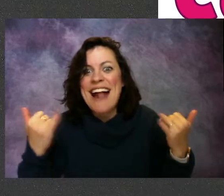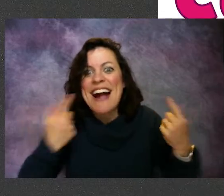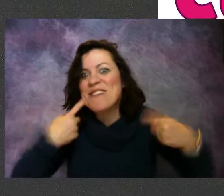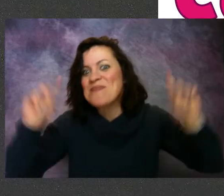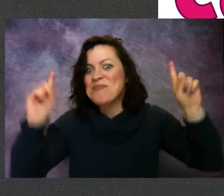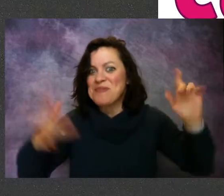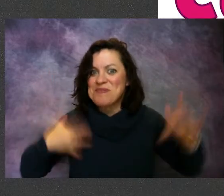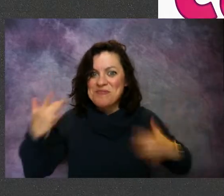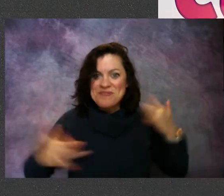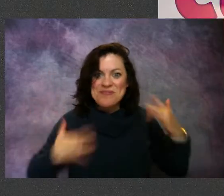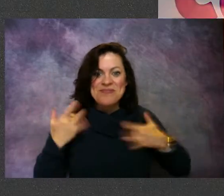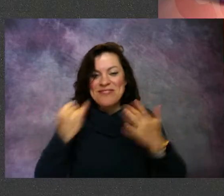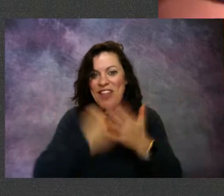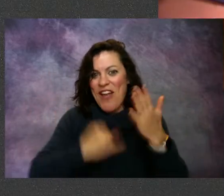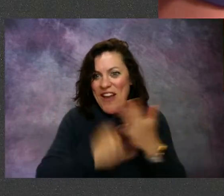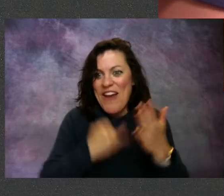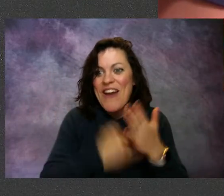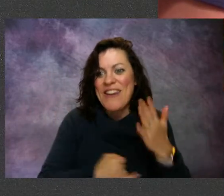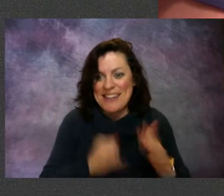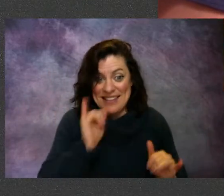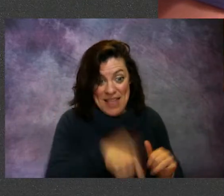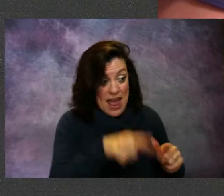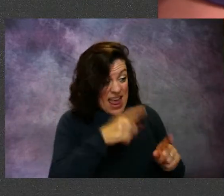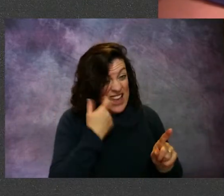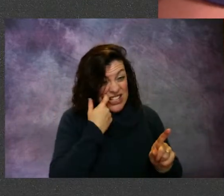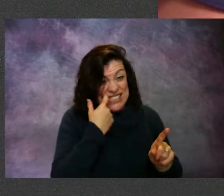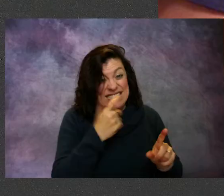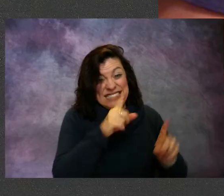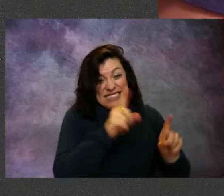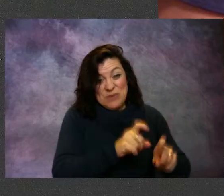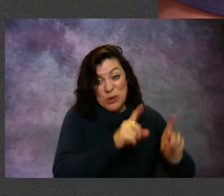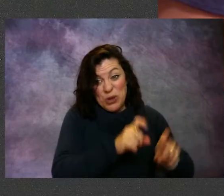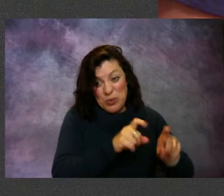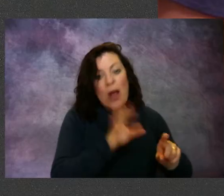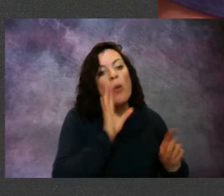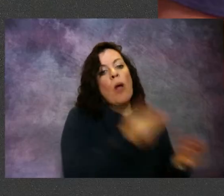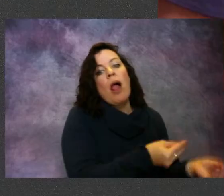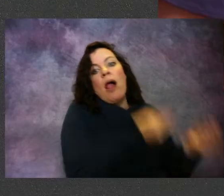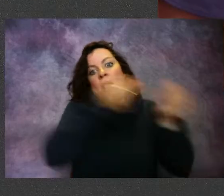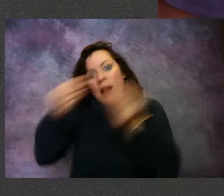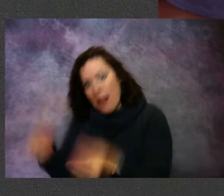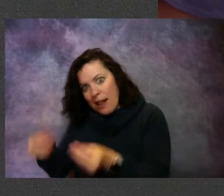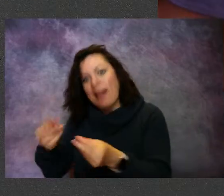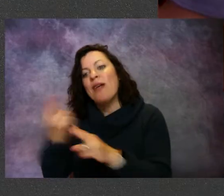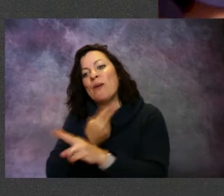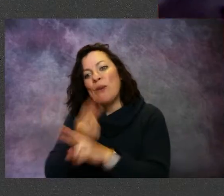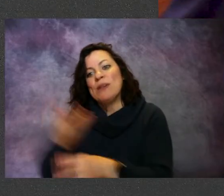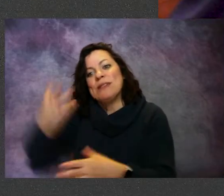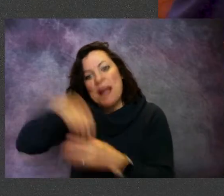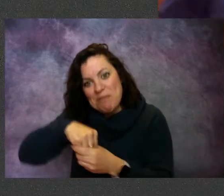Now, the science experiment that we just did, we're gonna use that science experiment as a part of our craft today.